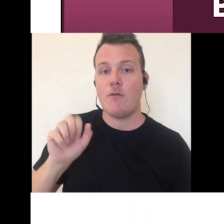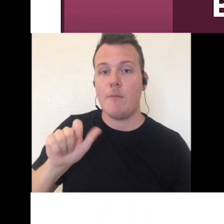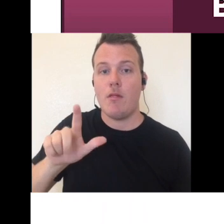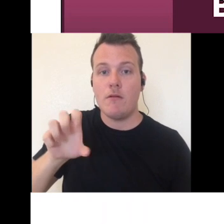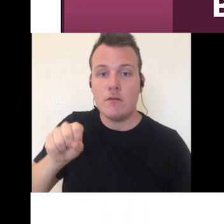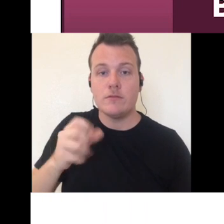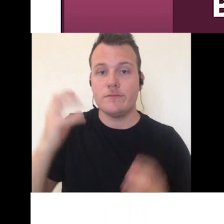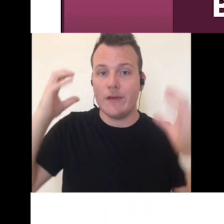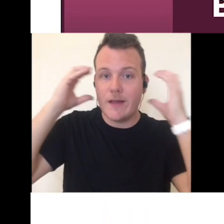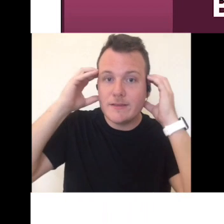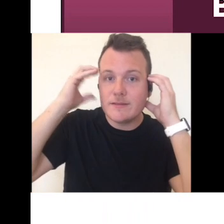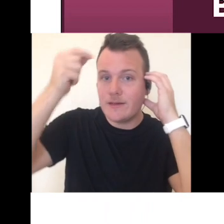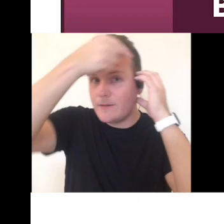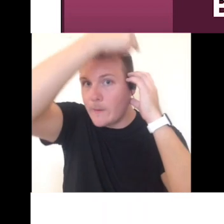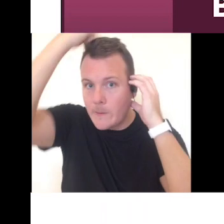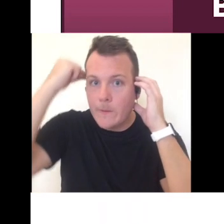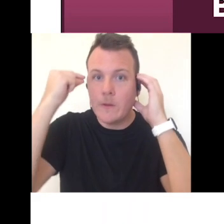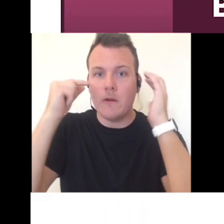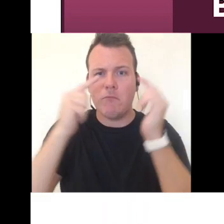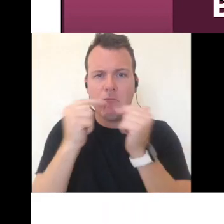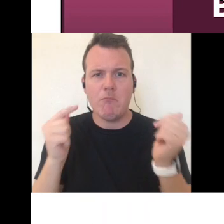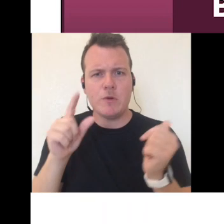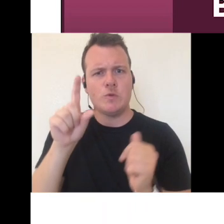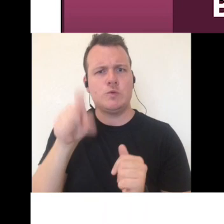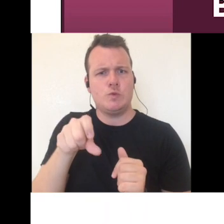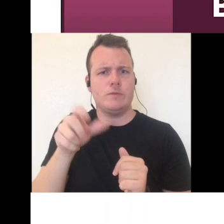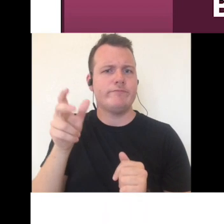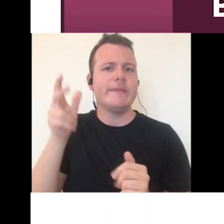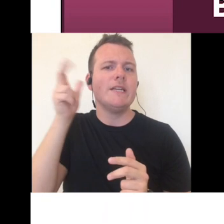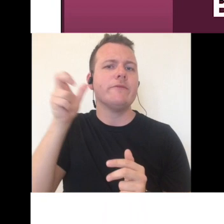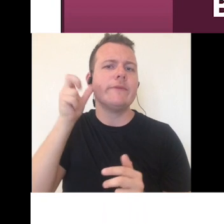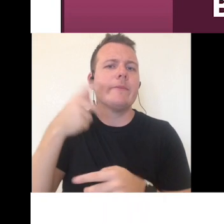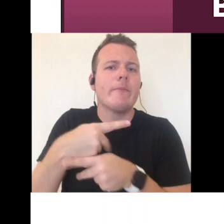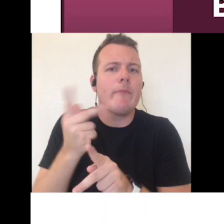laying around and some hearables laying around and some headsets and other